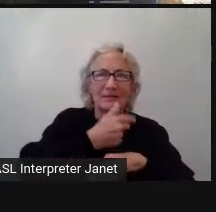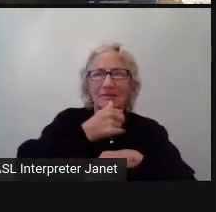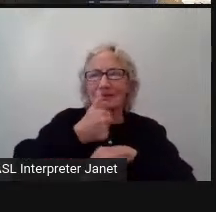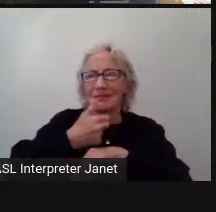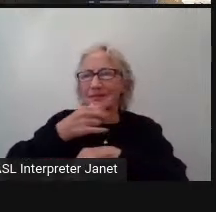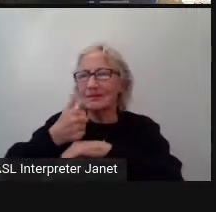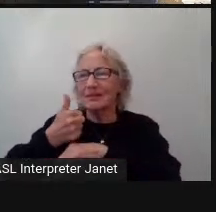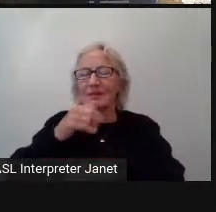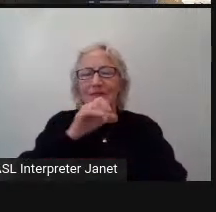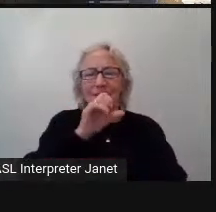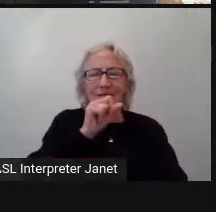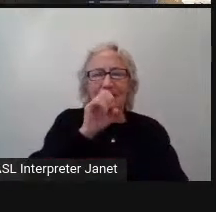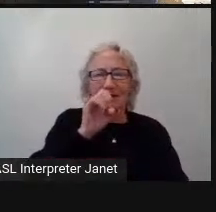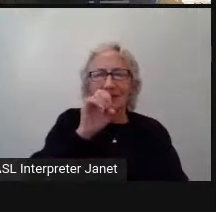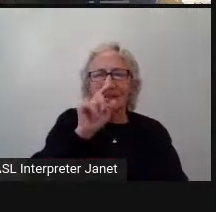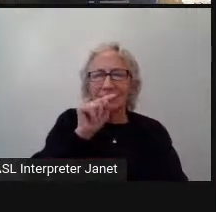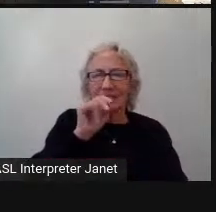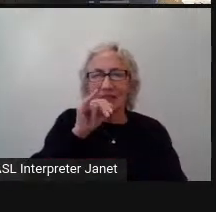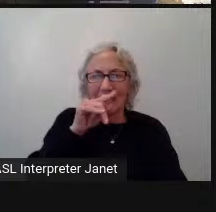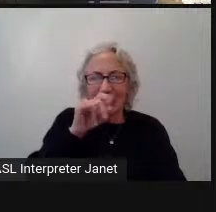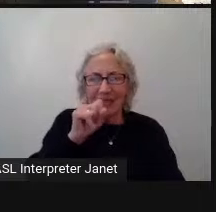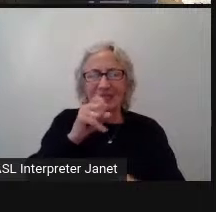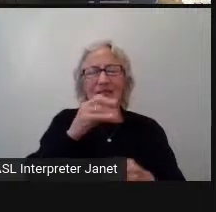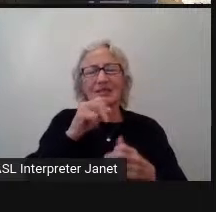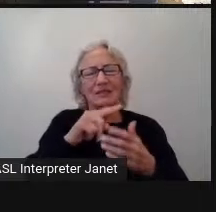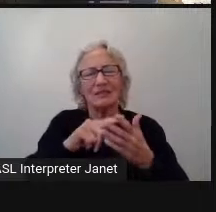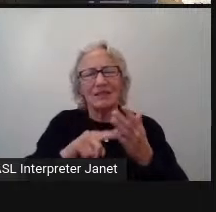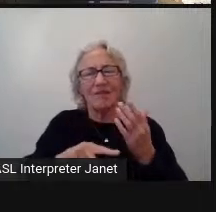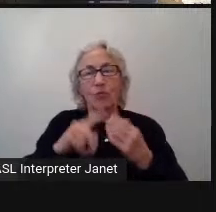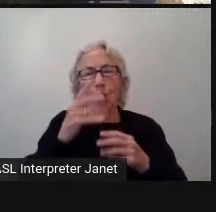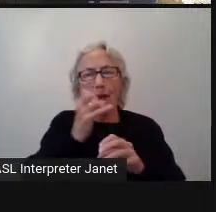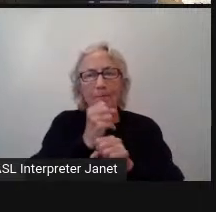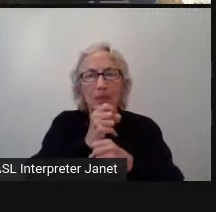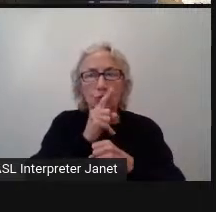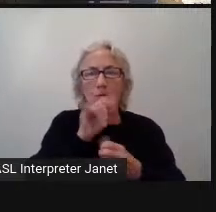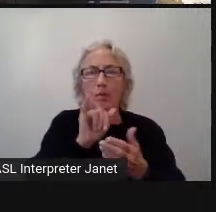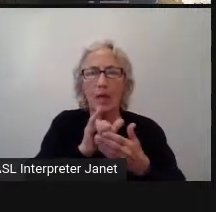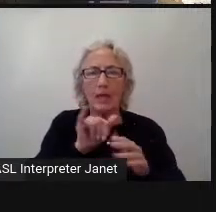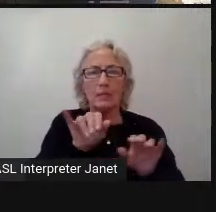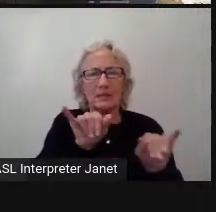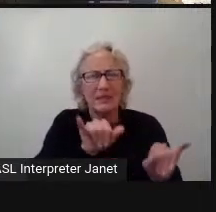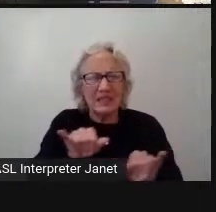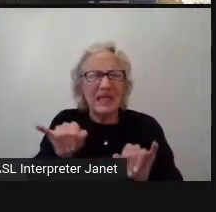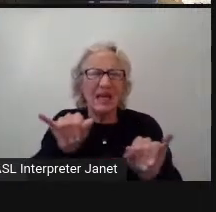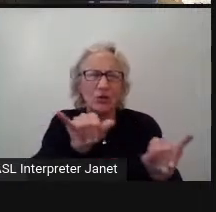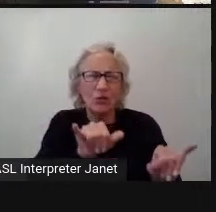of the Plugins you have a lot of settings or have to manage content in your Plugins.